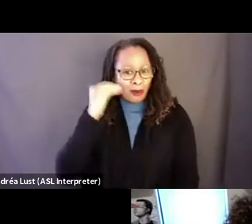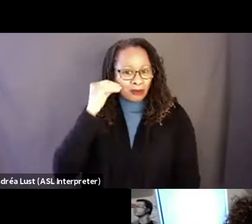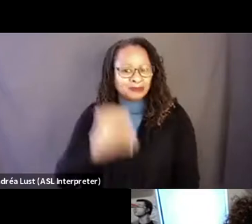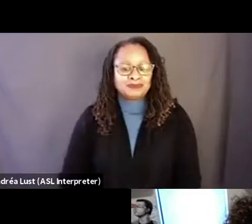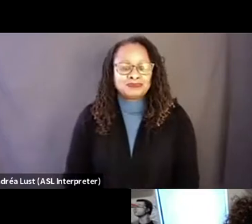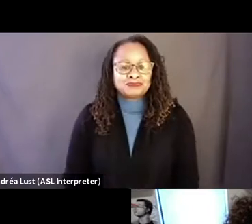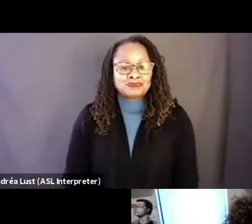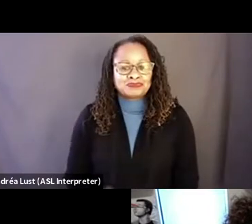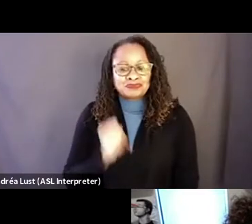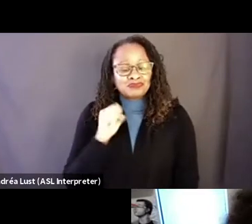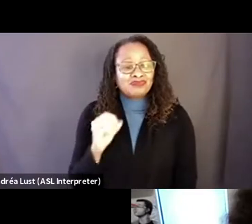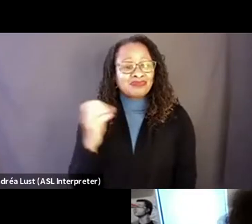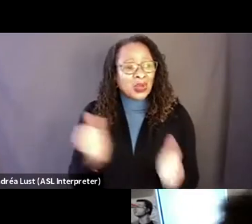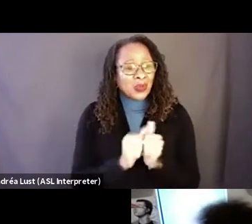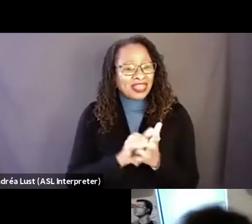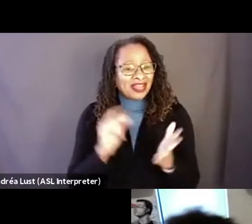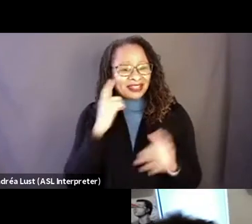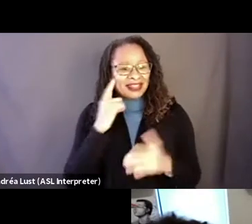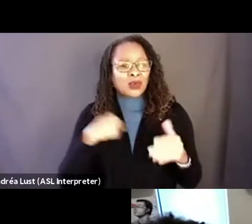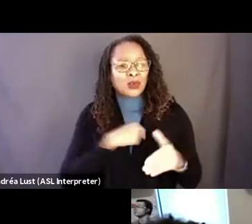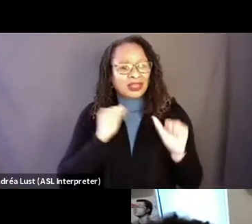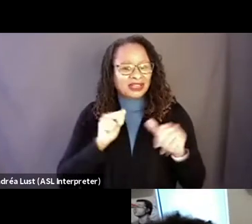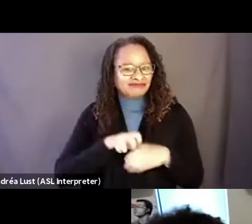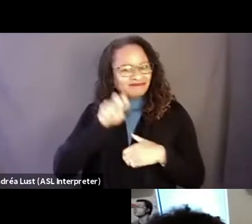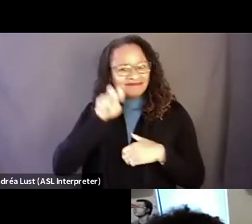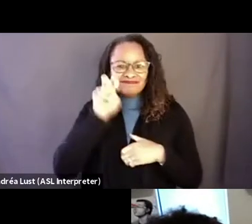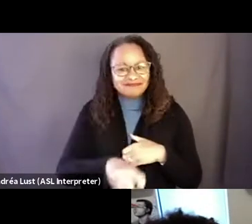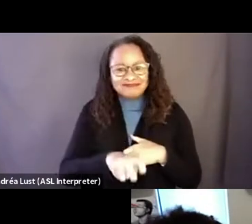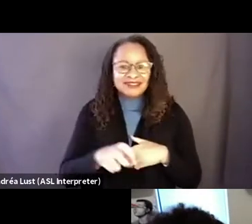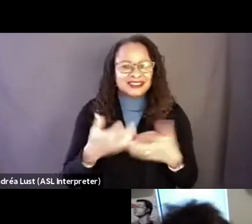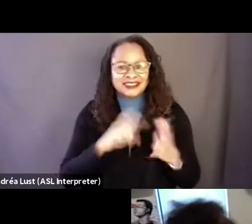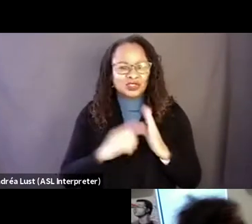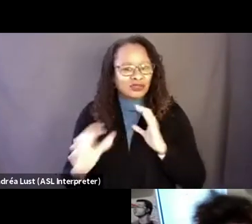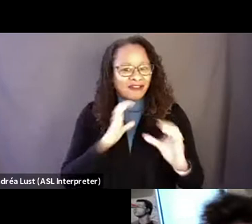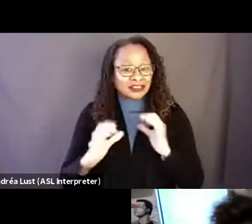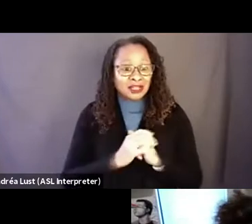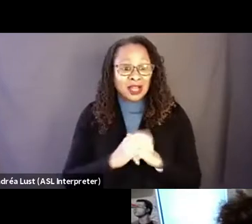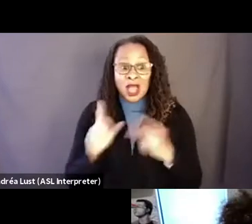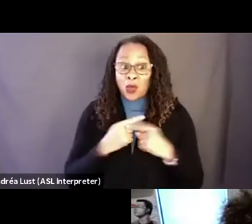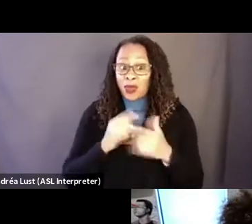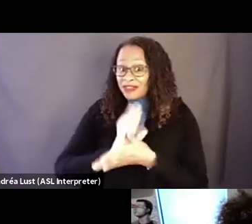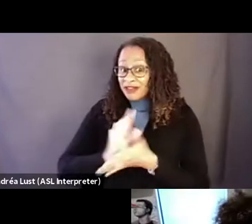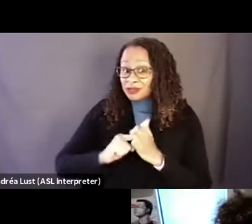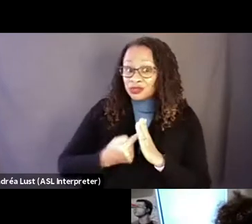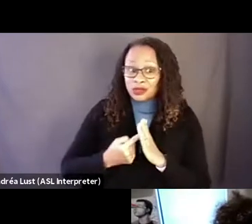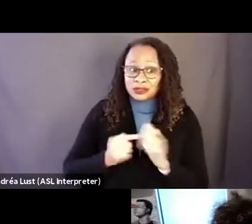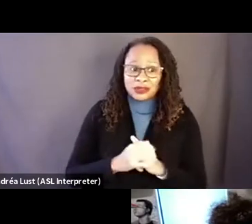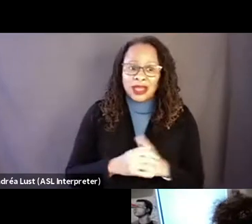So, with that I think we can jump right in. When the film started, I'm not sure what I was expecting,